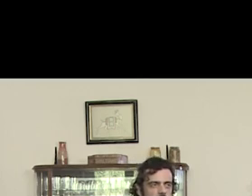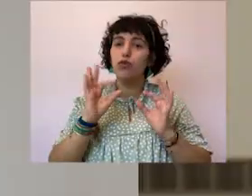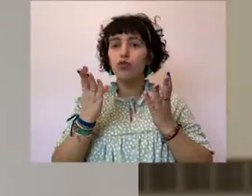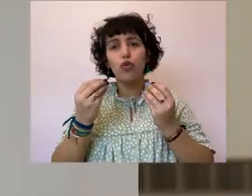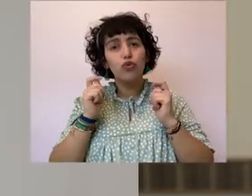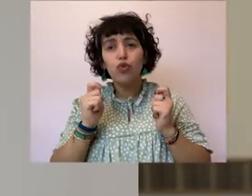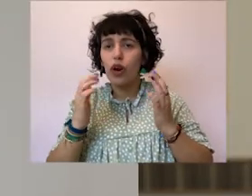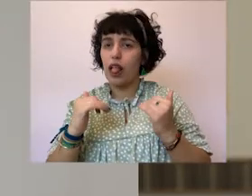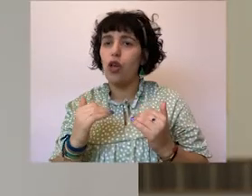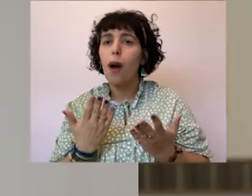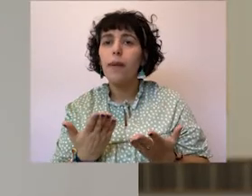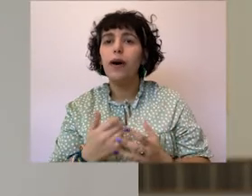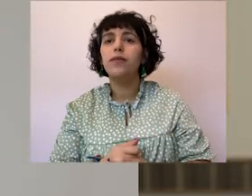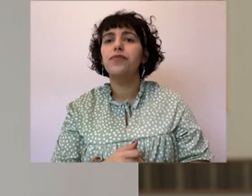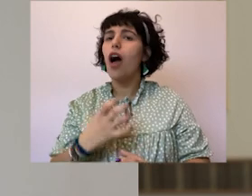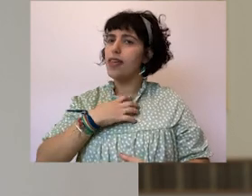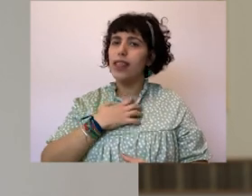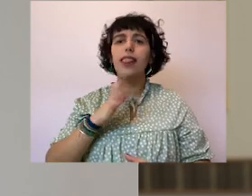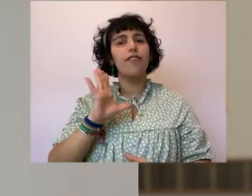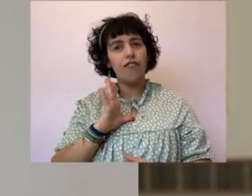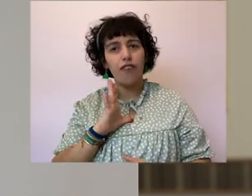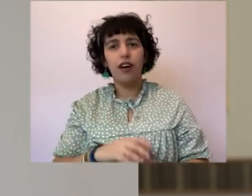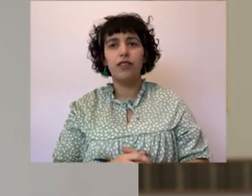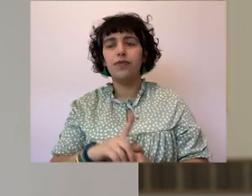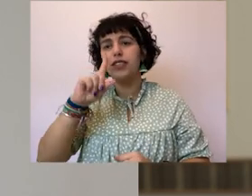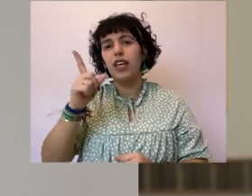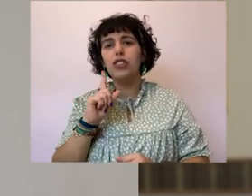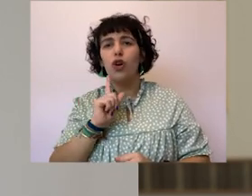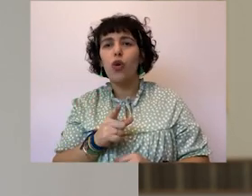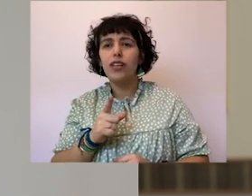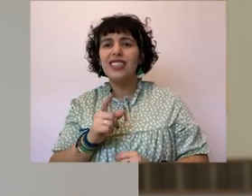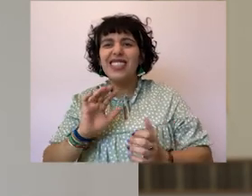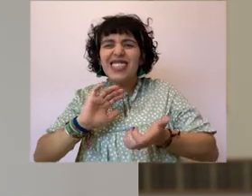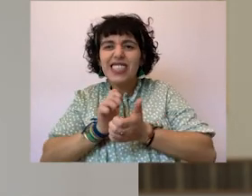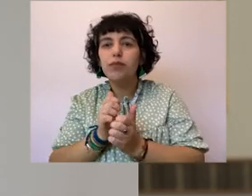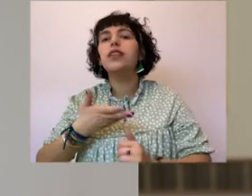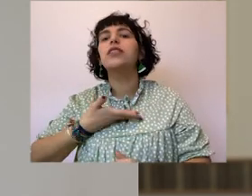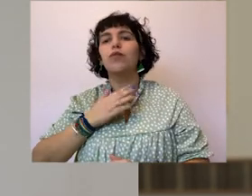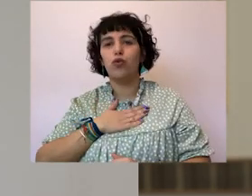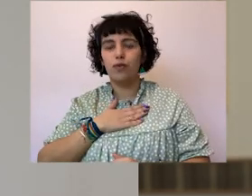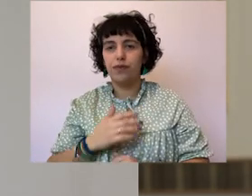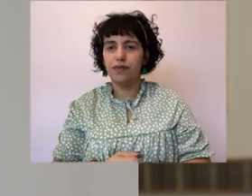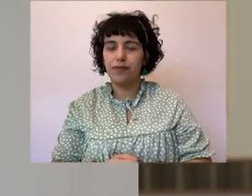Pınar, it is very difficult to express a sense of identity. but that's ok, I mean, I have identities.